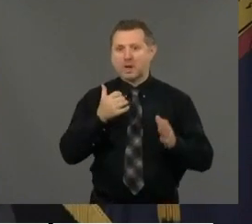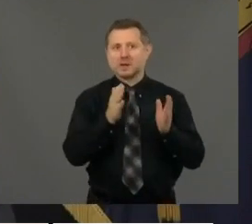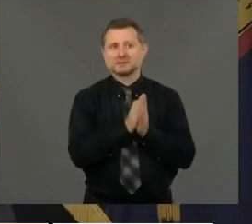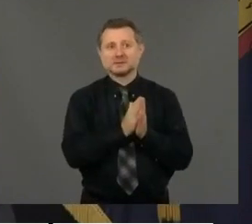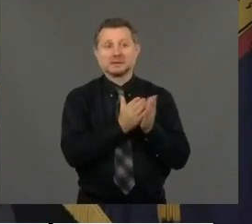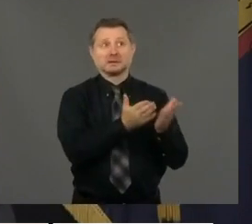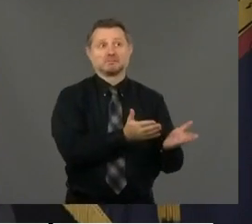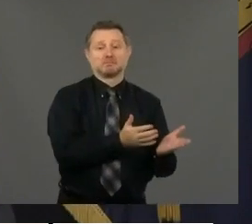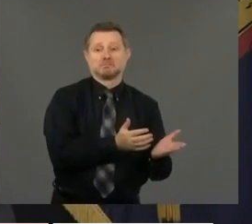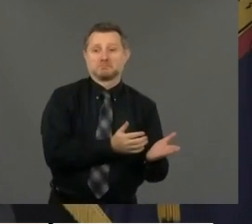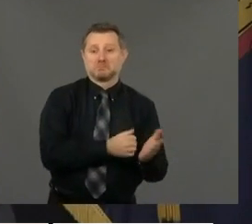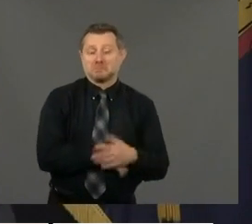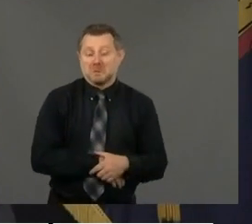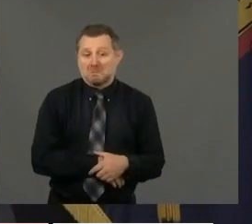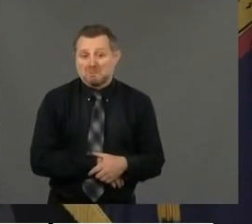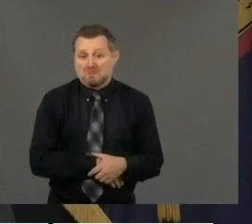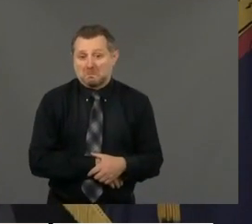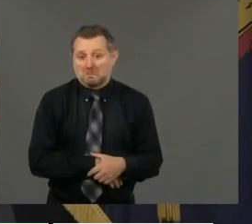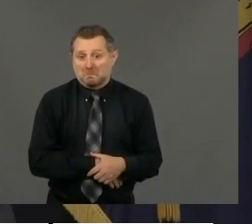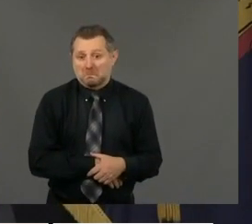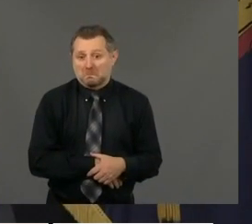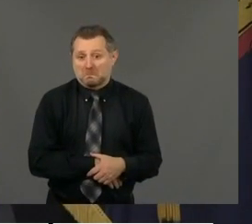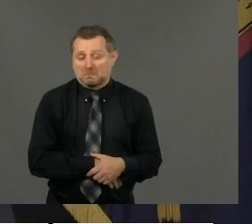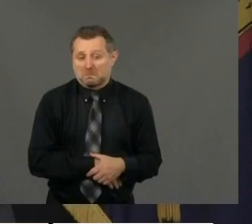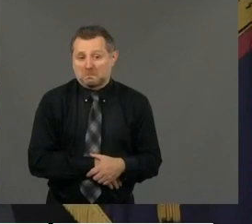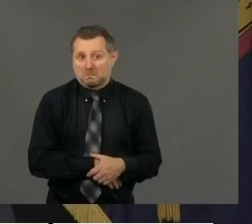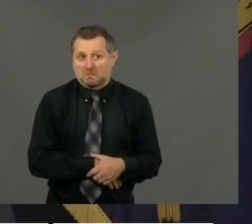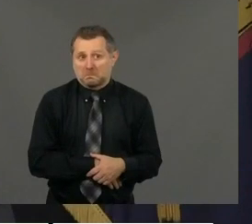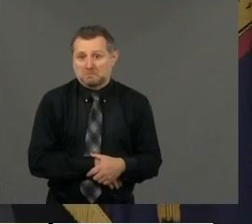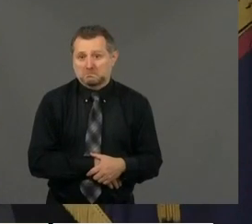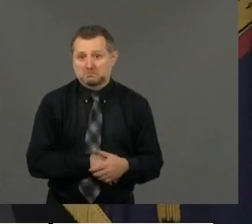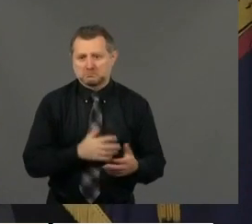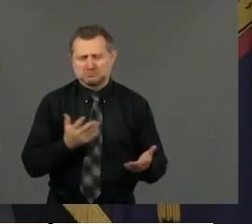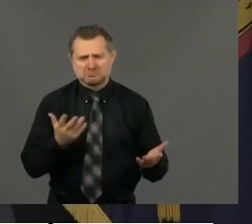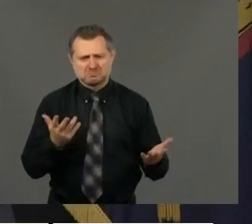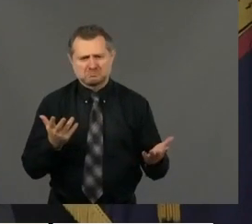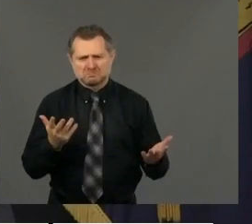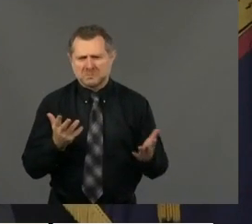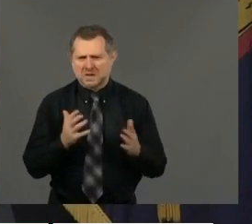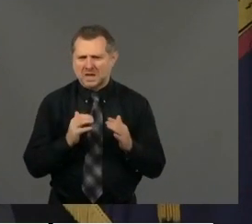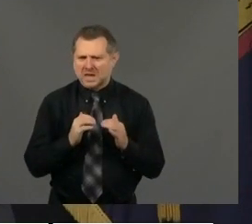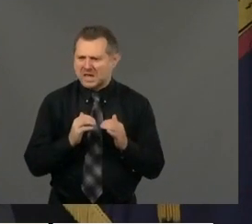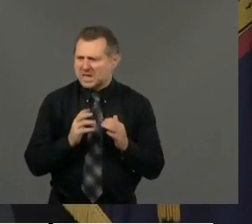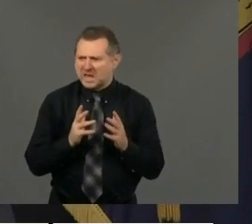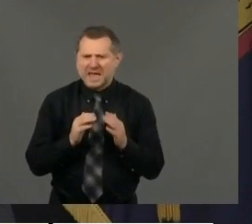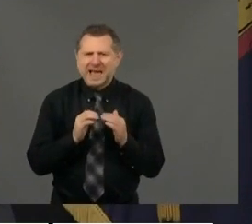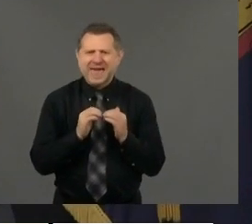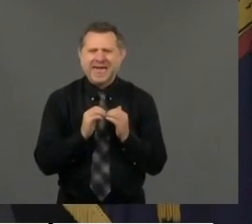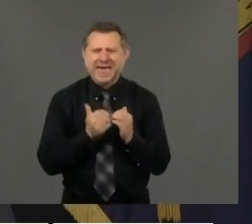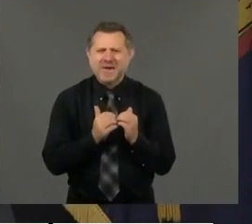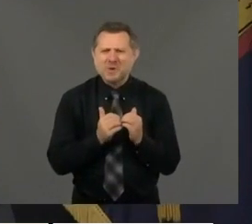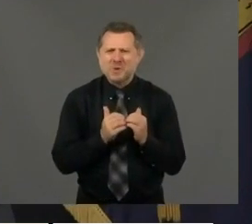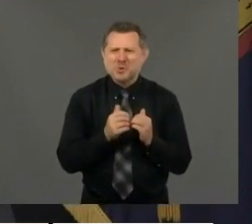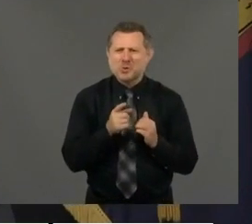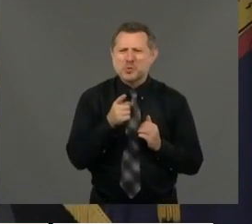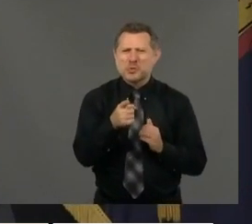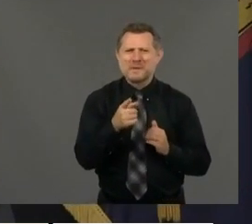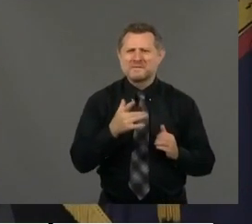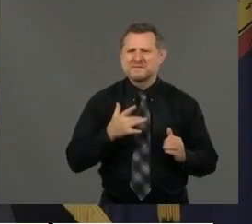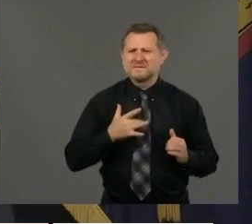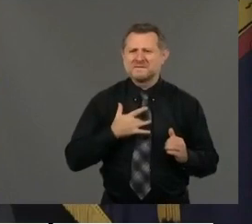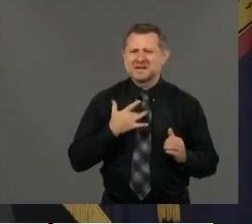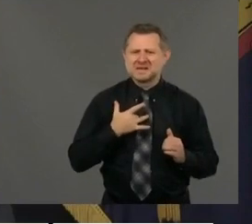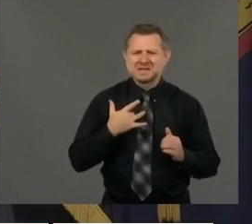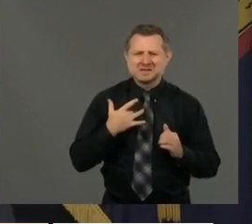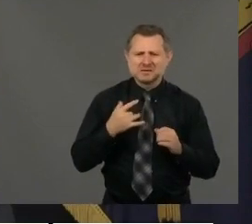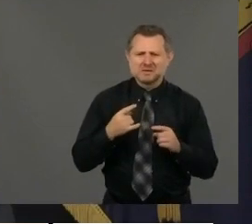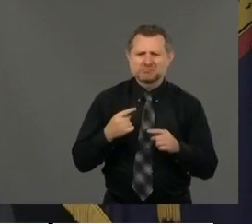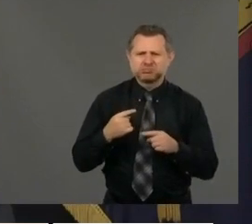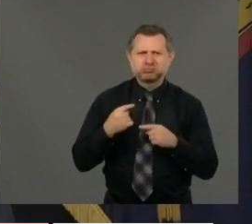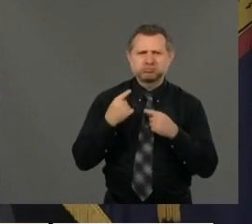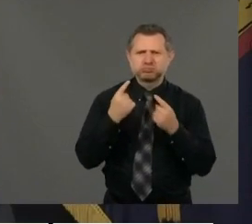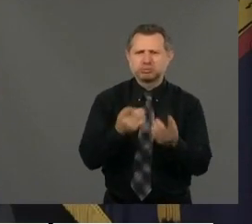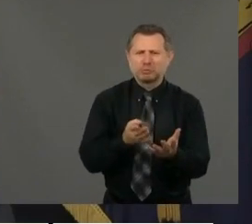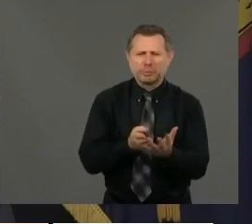SEPARATING HIM FROM GOVERNOR